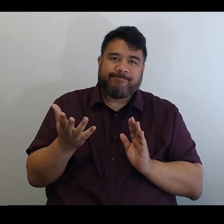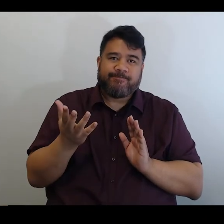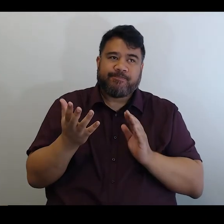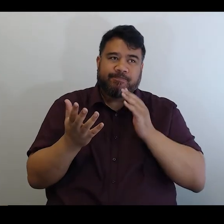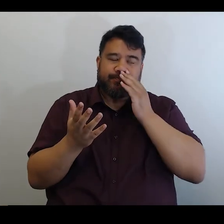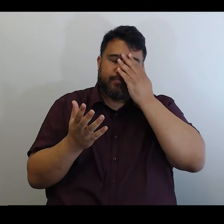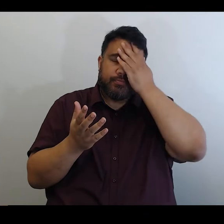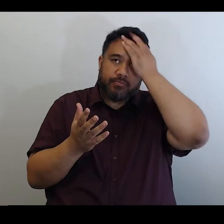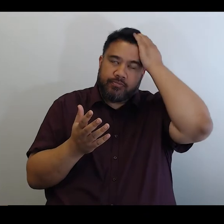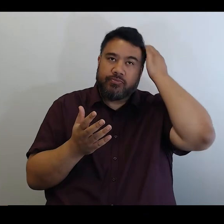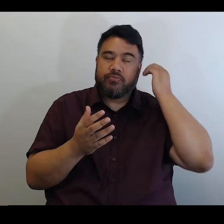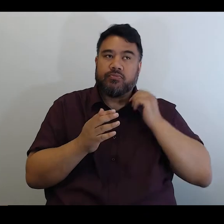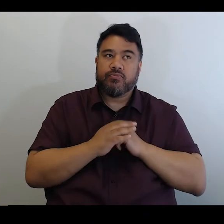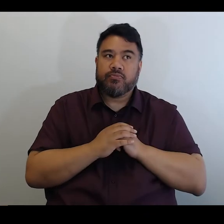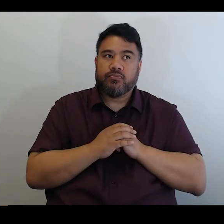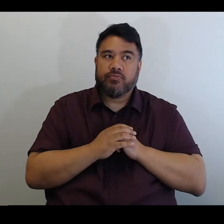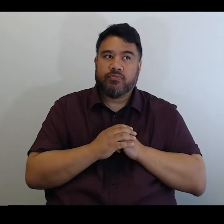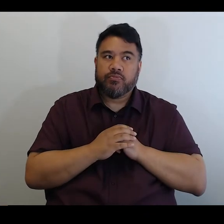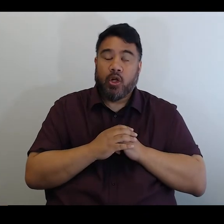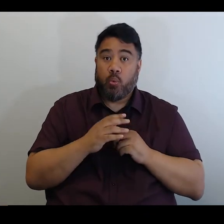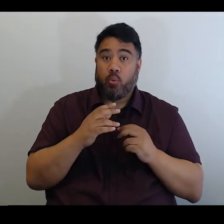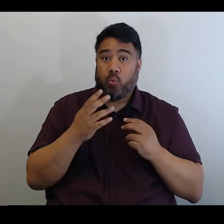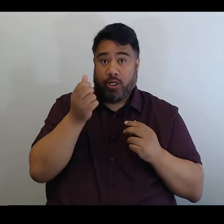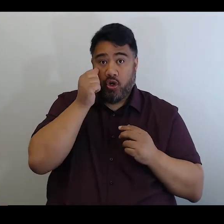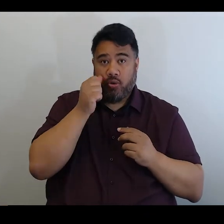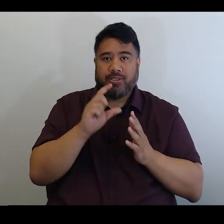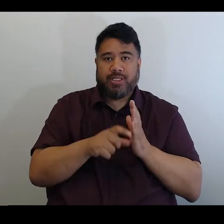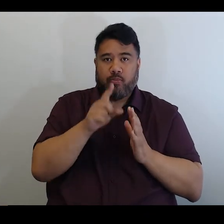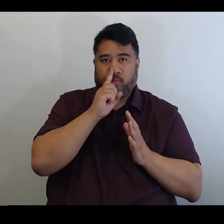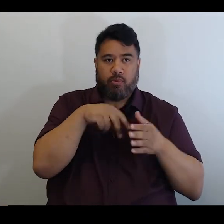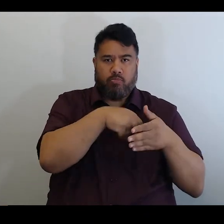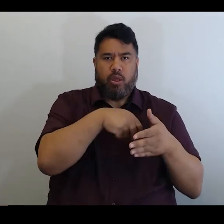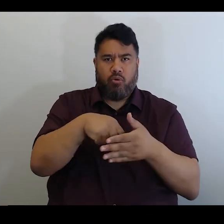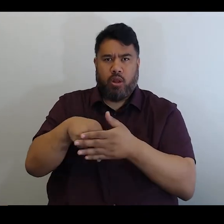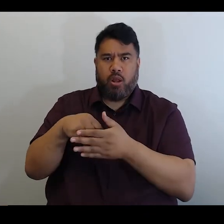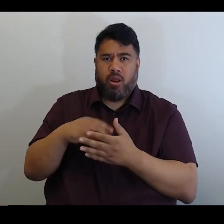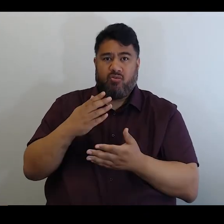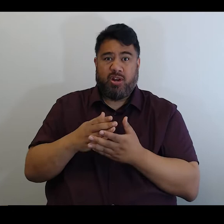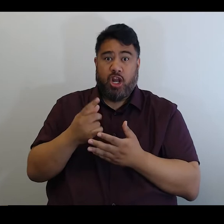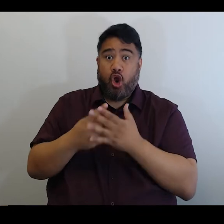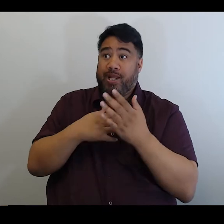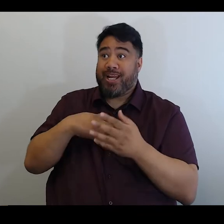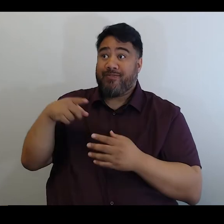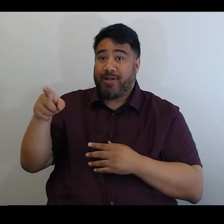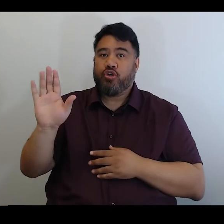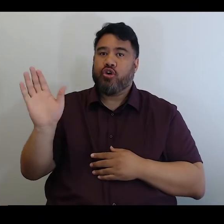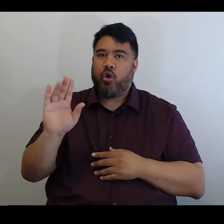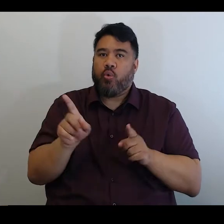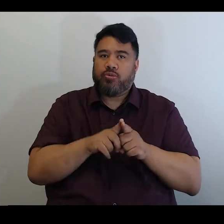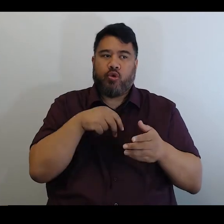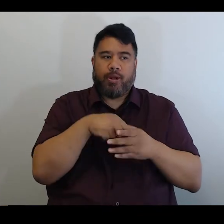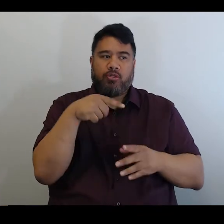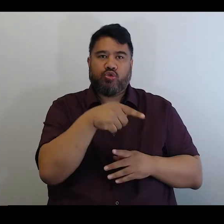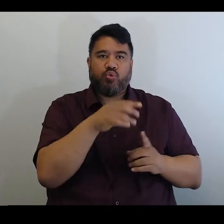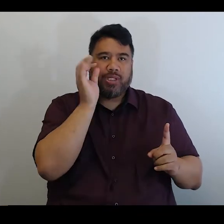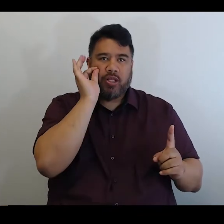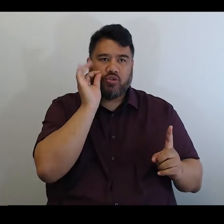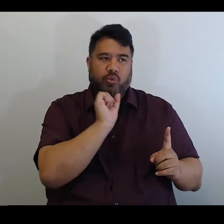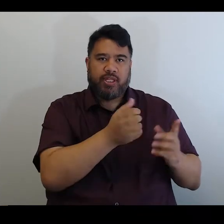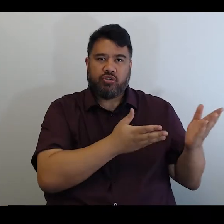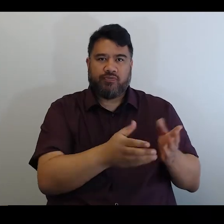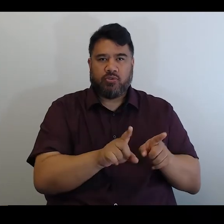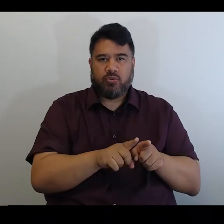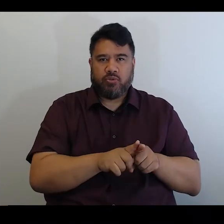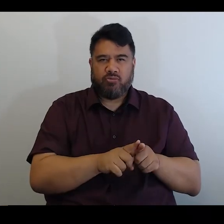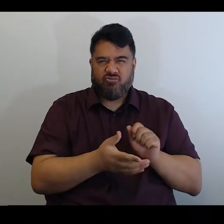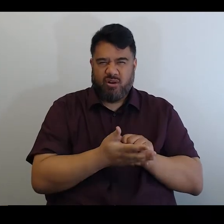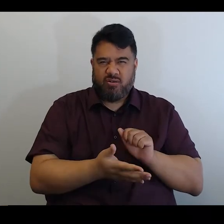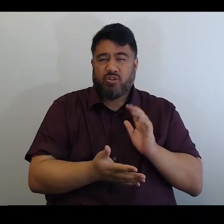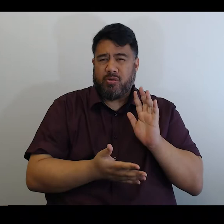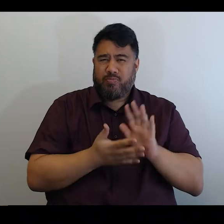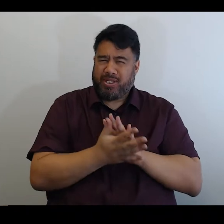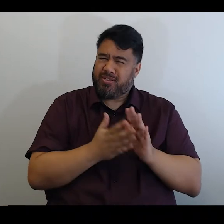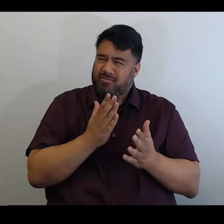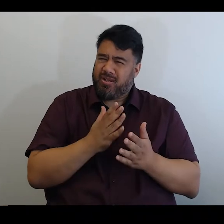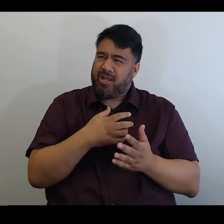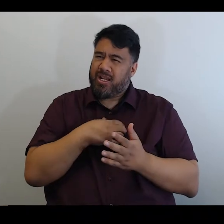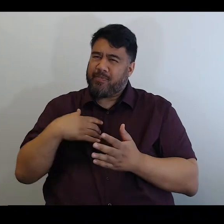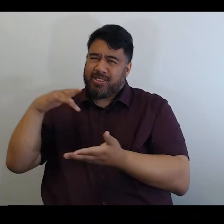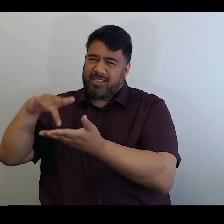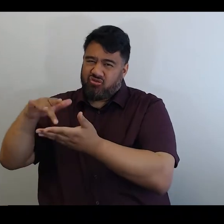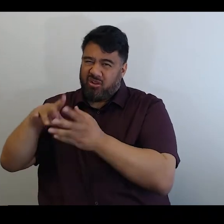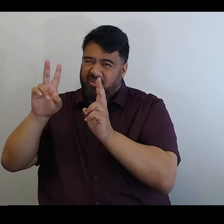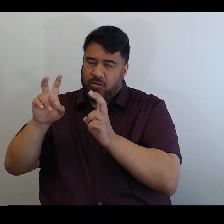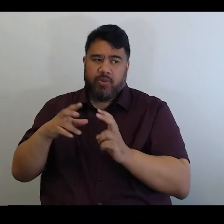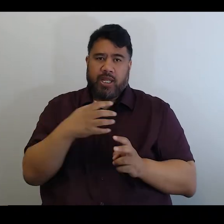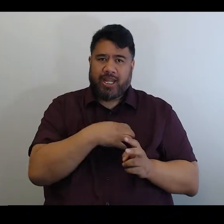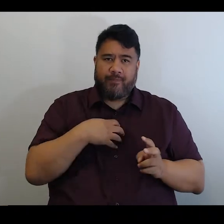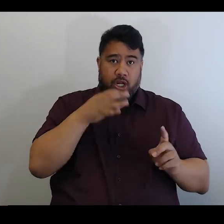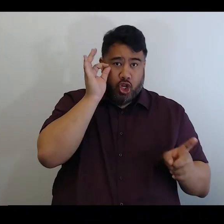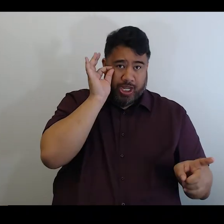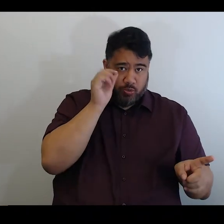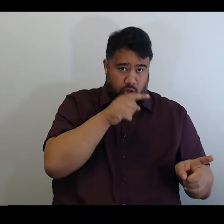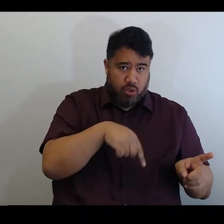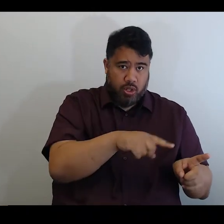you know, a lot of the barriers that our community face are actually at that very local level. And so we know also that there's a greater opportunity for local government and central government to be working much more closely connected, so, you know,